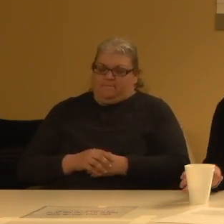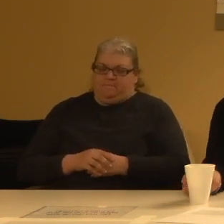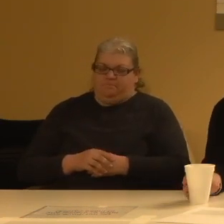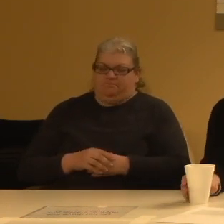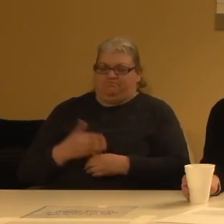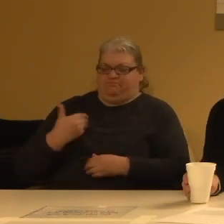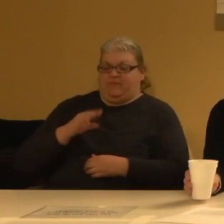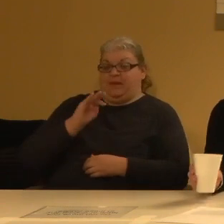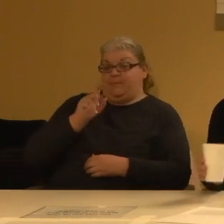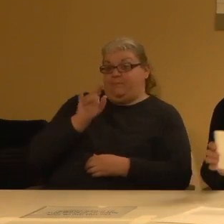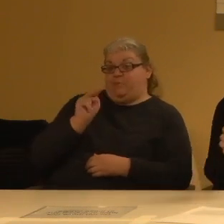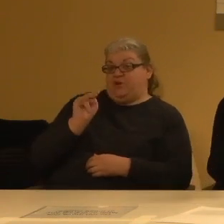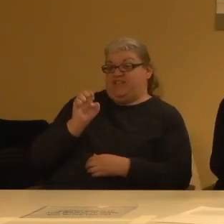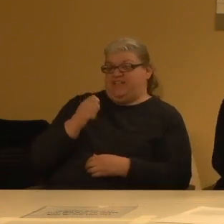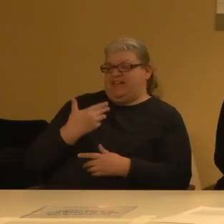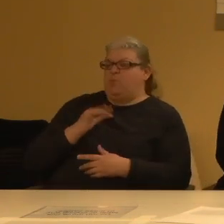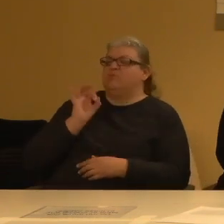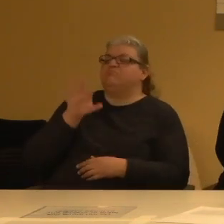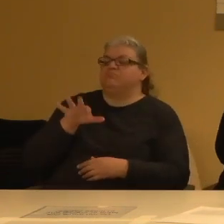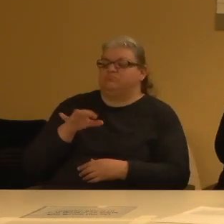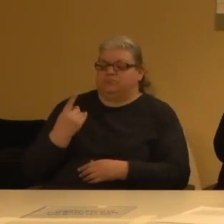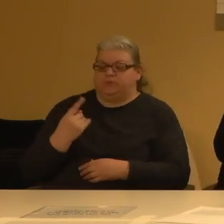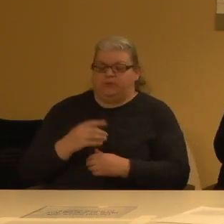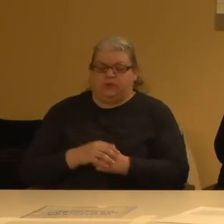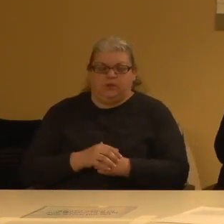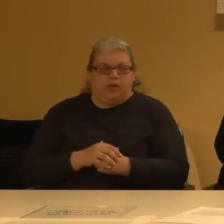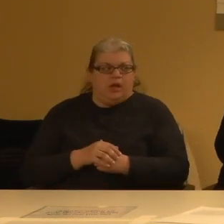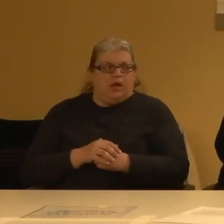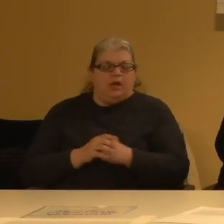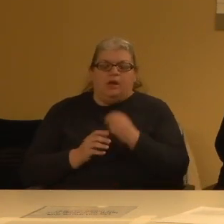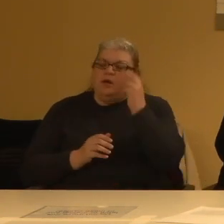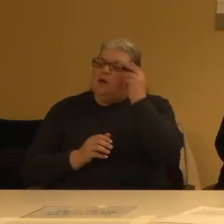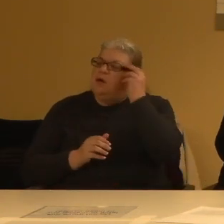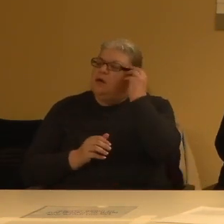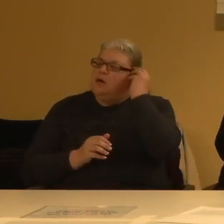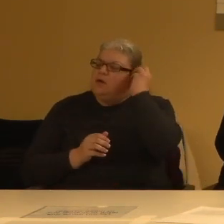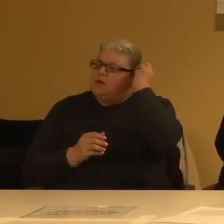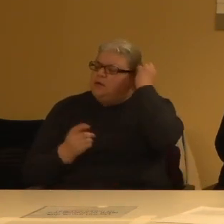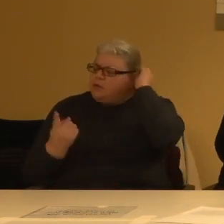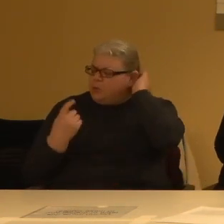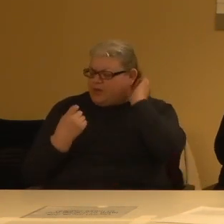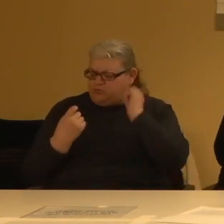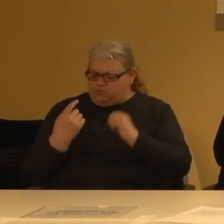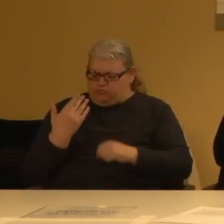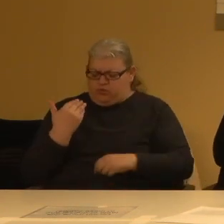I wanna throw something in there, really. This is Martine again. I wanna also pull a little bit of the question that you asked earlier about, you know,